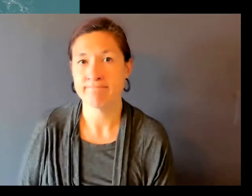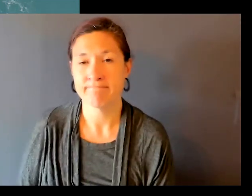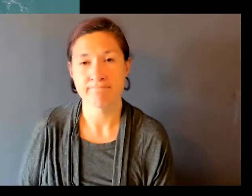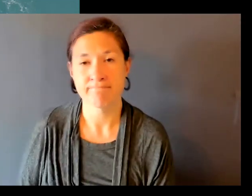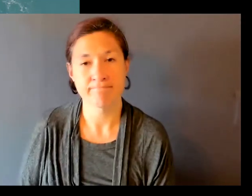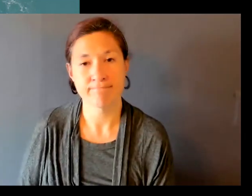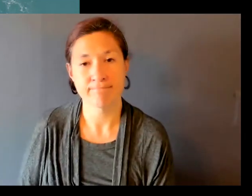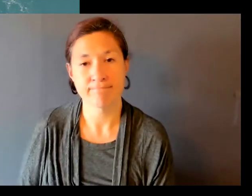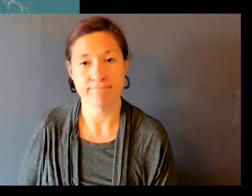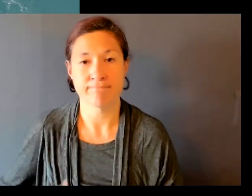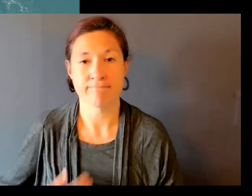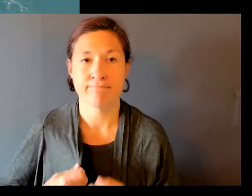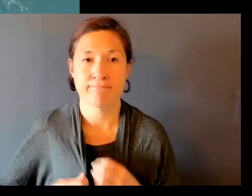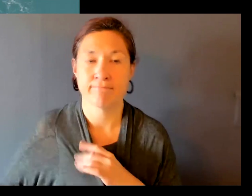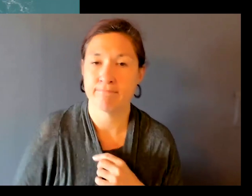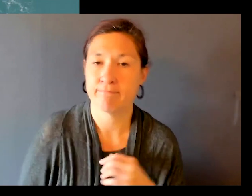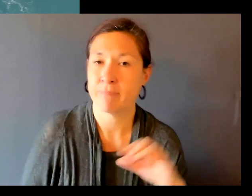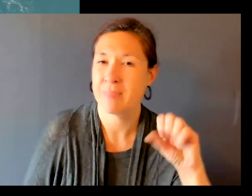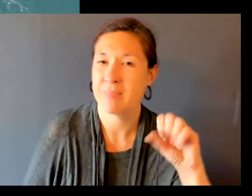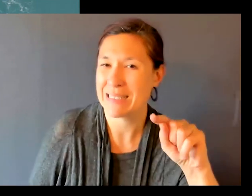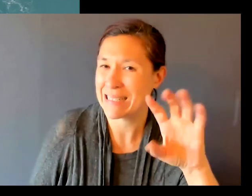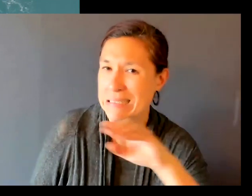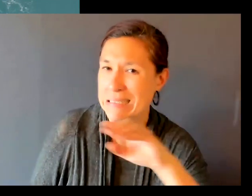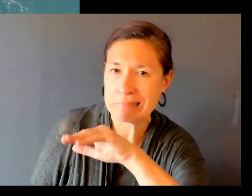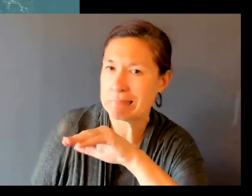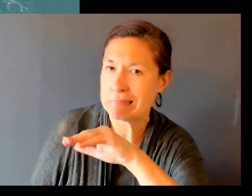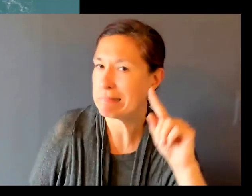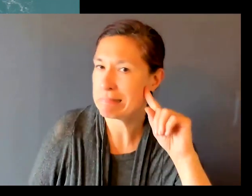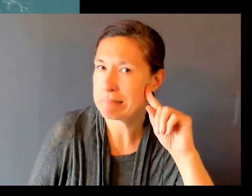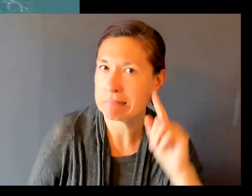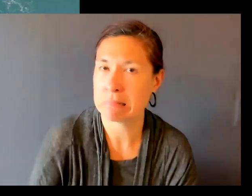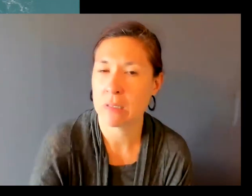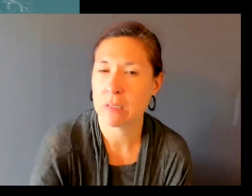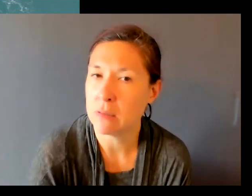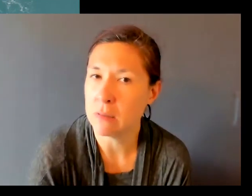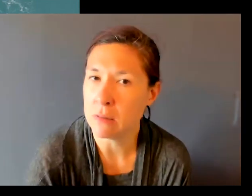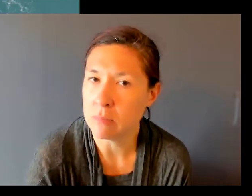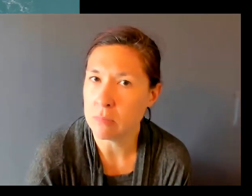Something has to be done. Somebody needs to step up and say we are going to stop this. We are going to investigate this. We are going to put an end to it. We are never going to get those forests back. Never. They are never going to grow because the sand has been removed.